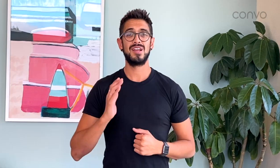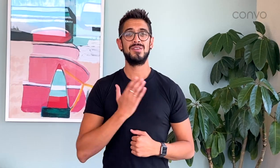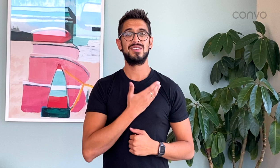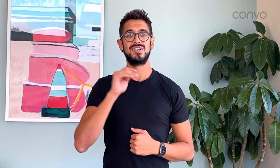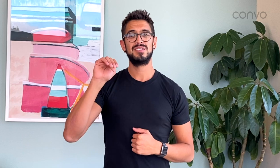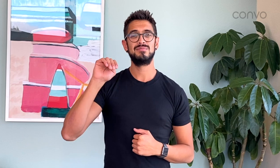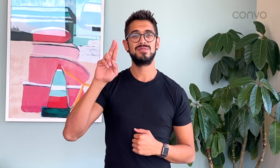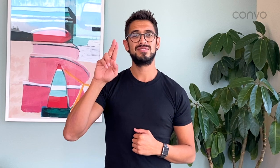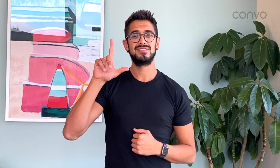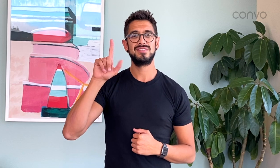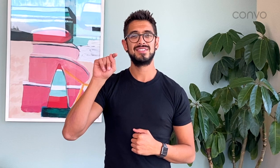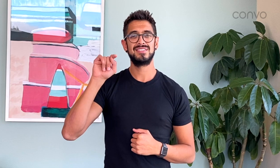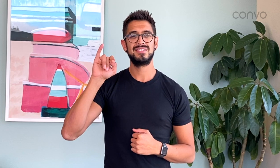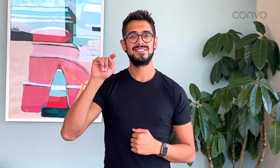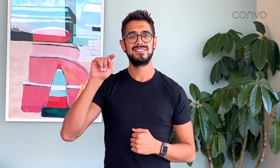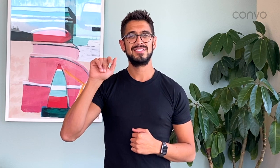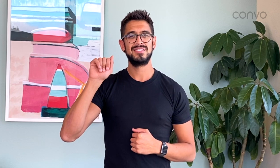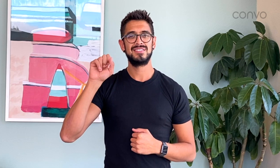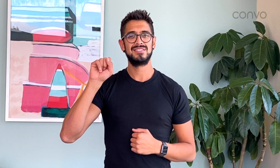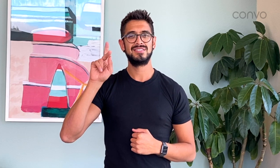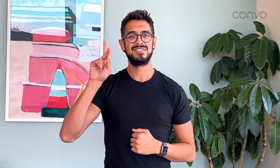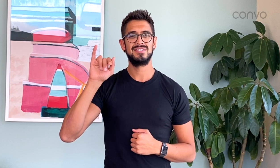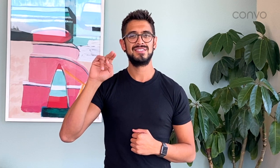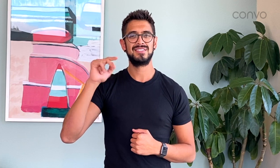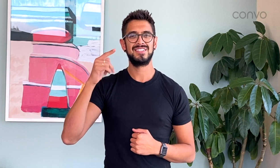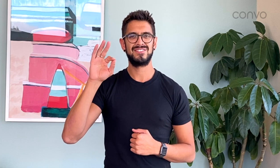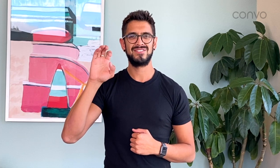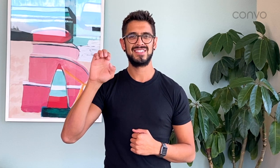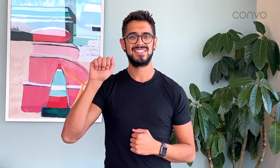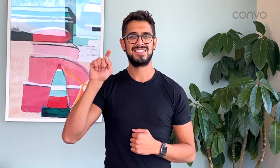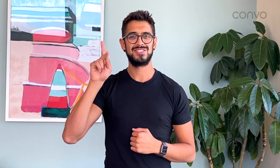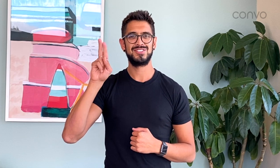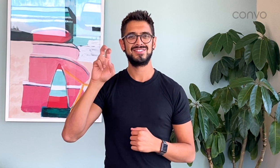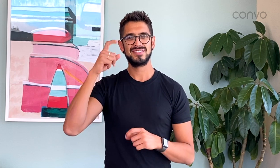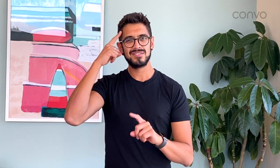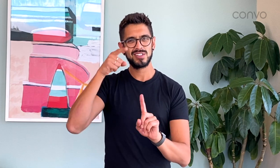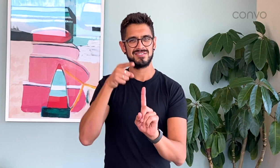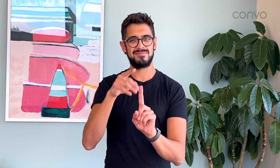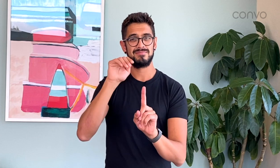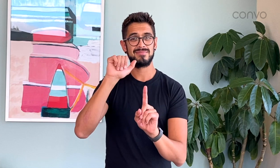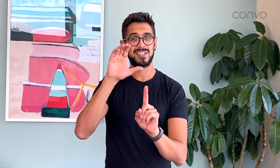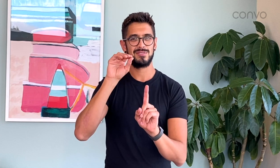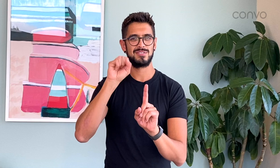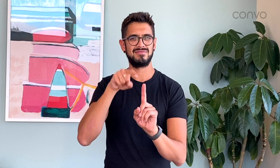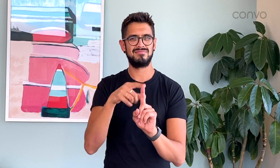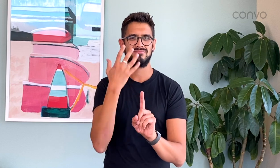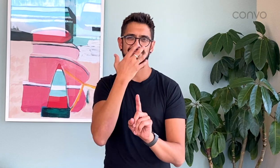Our multi-tasking feature for MacOS